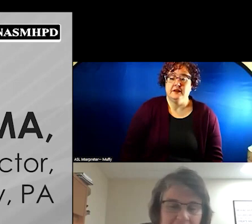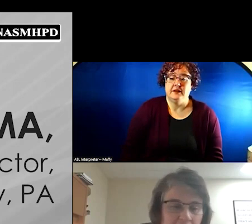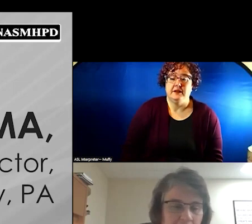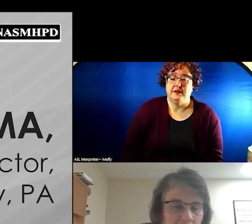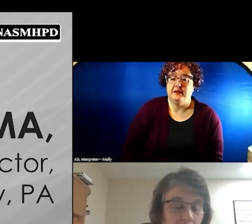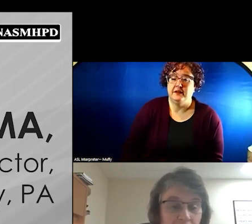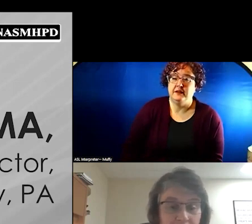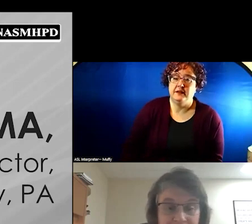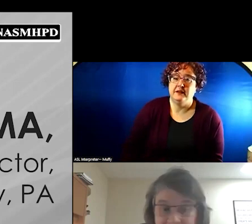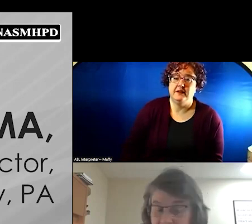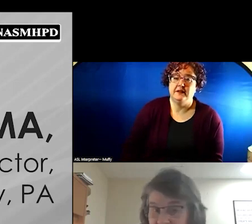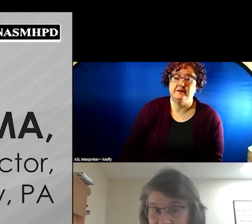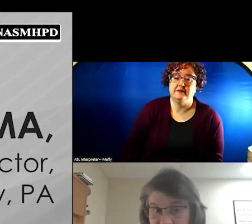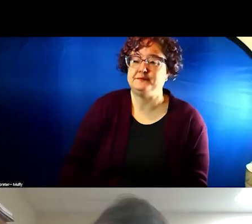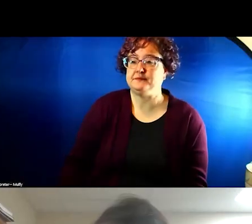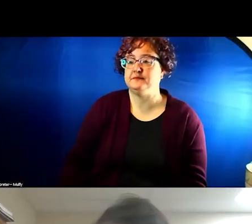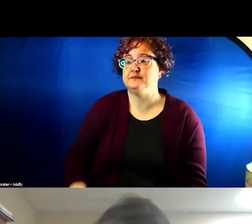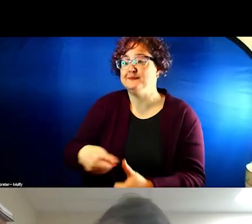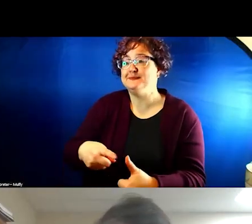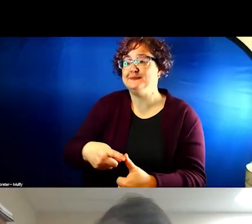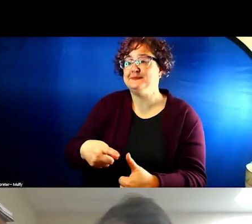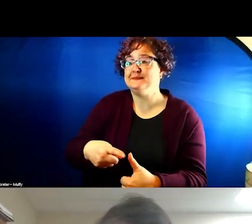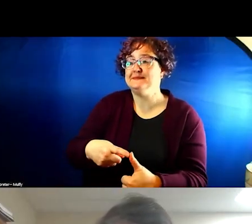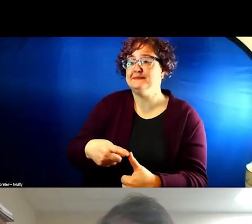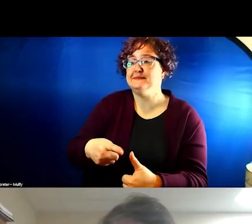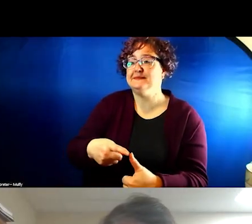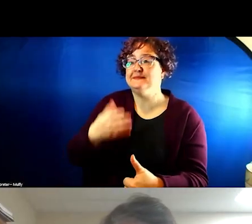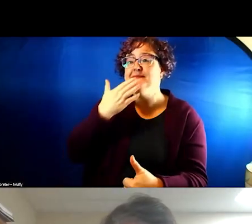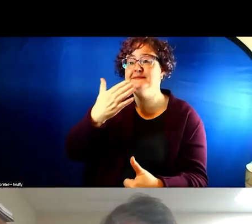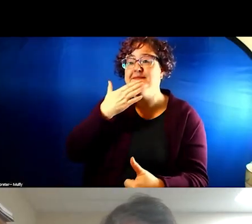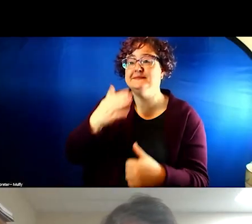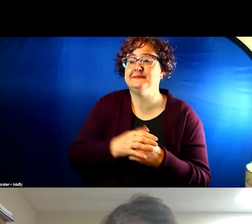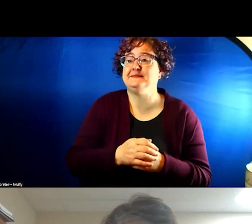FIRST, THANK YOU FOR THE INVITATION TO JOIN YOU FOLKS.